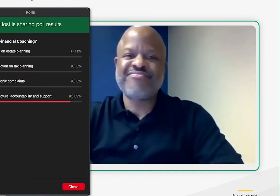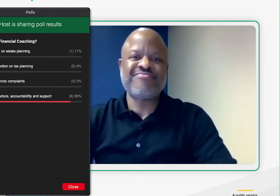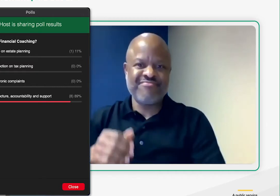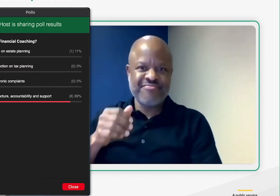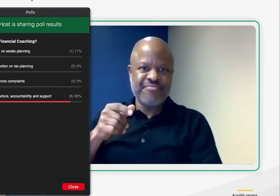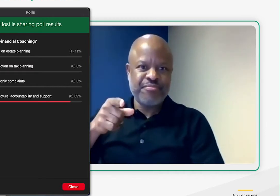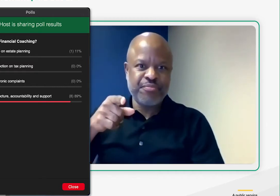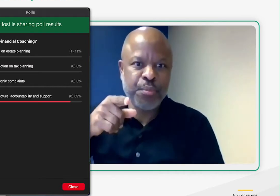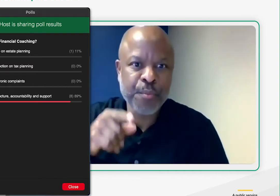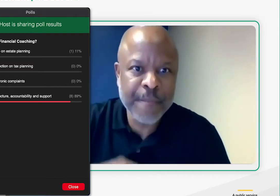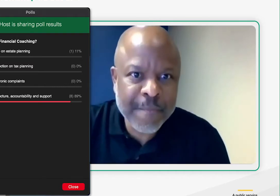Mm-hmm.